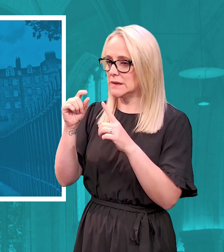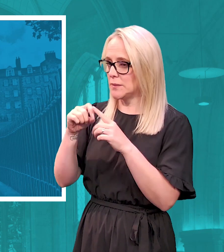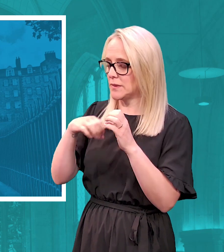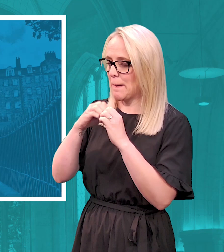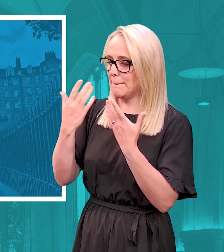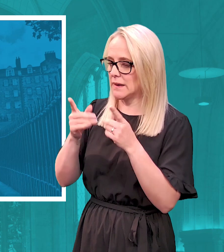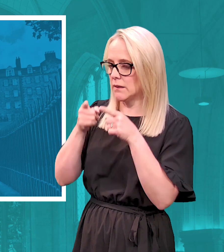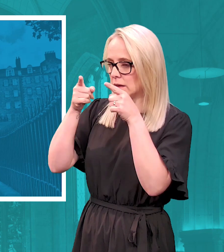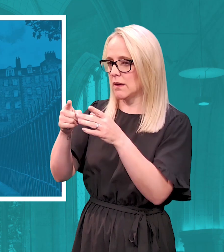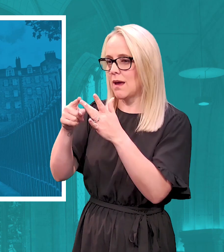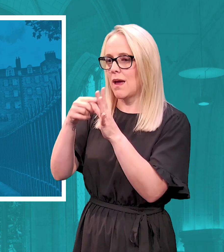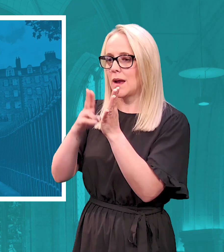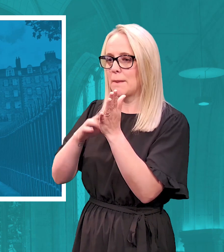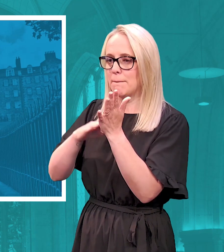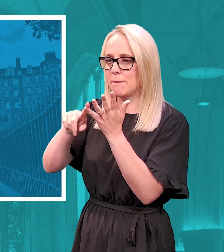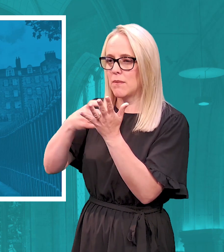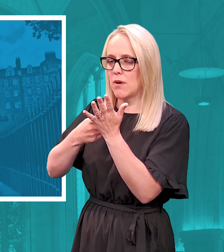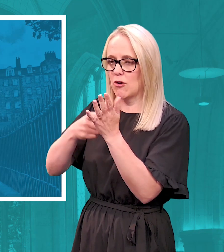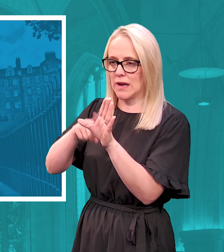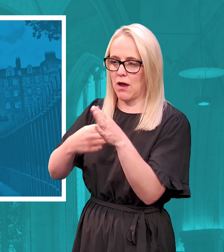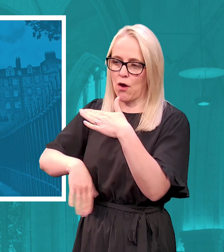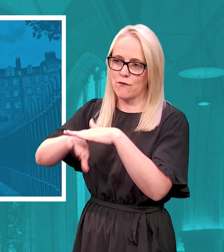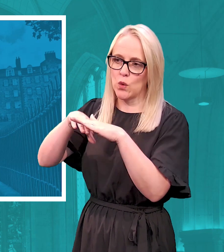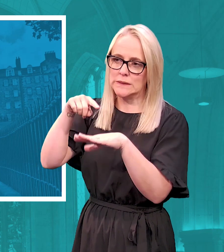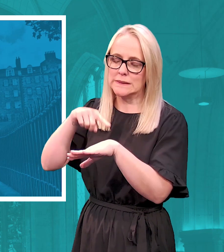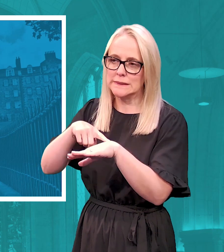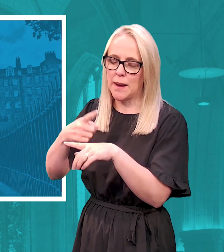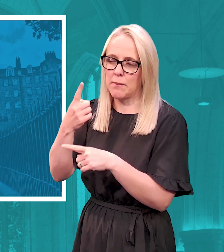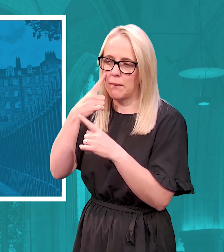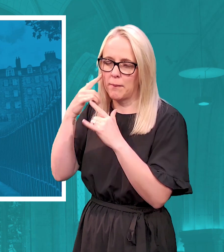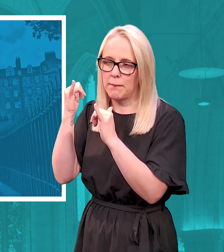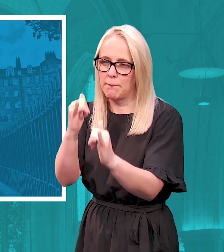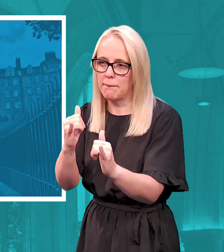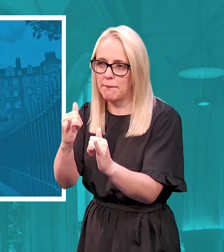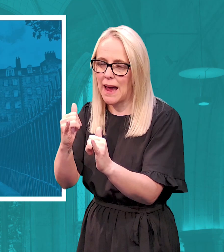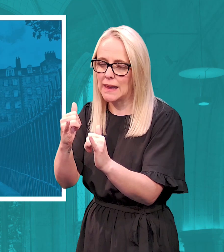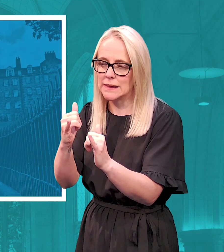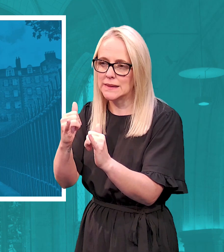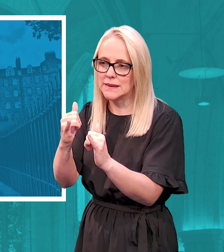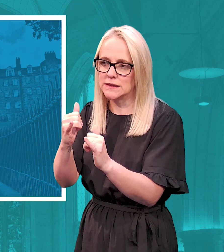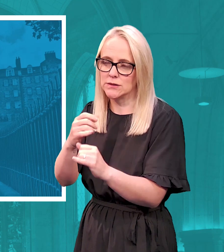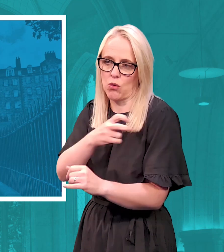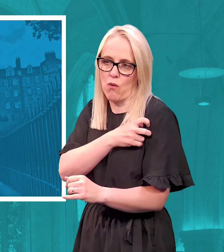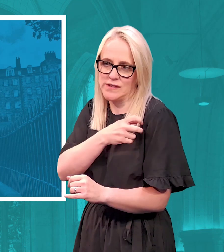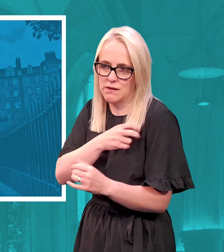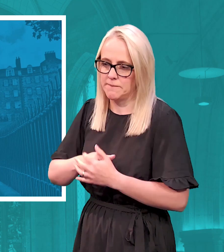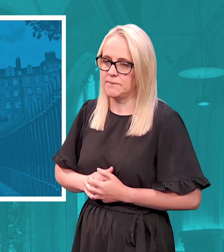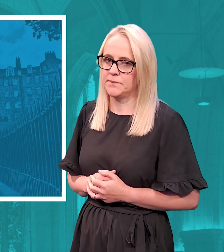as full time Pilot Presbytery Buildings Officer, jointly funded and jointly managed between us.